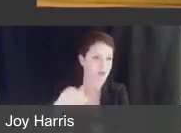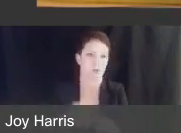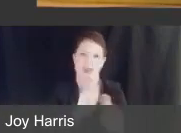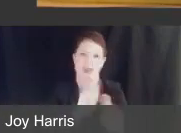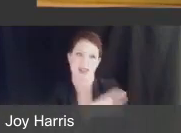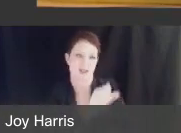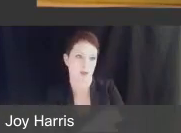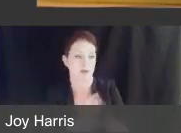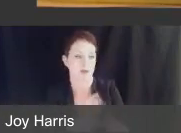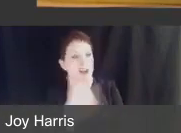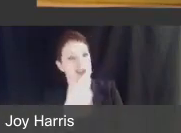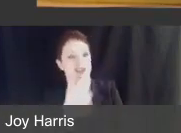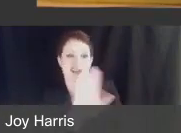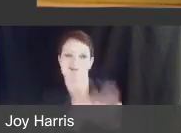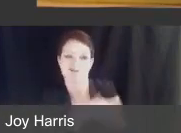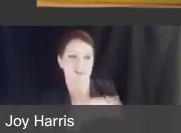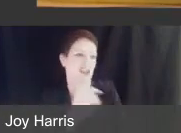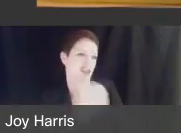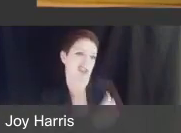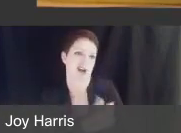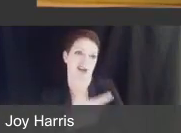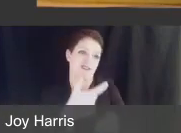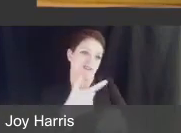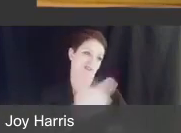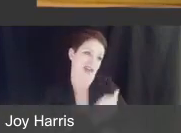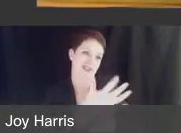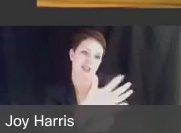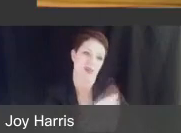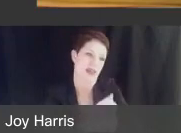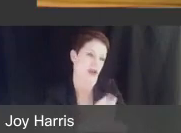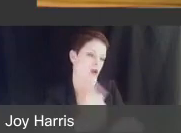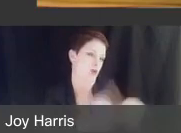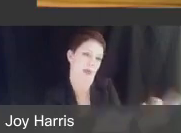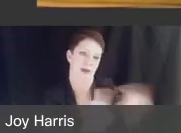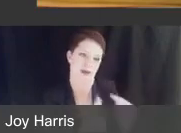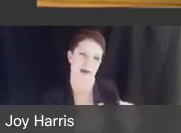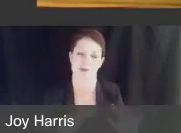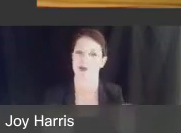them up and tell them that we don't have vaccine for them. So I think in about another week we'll